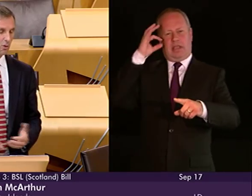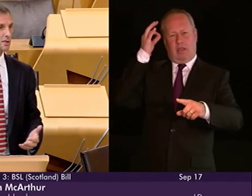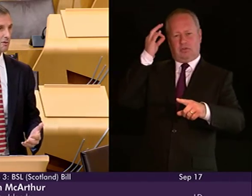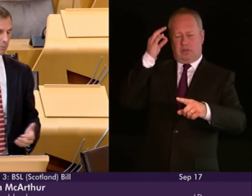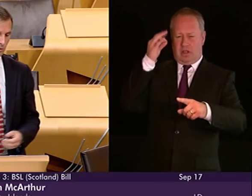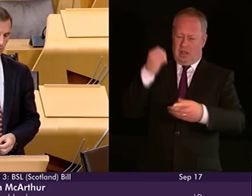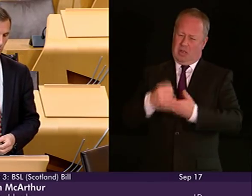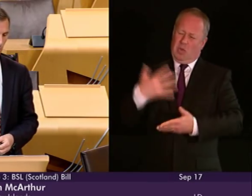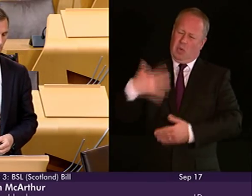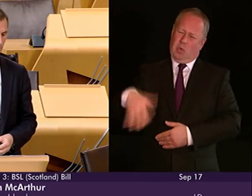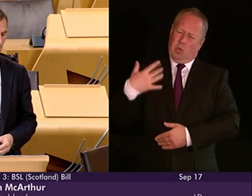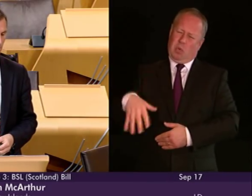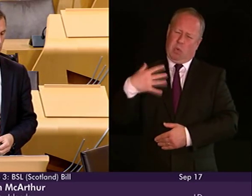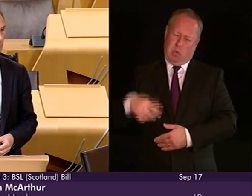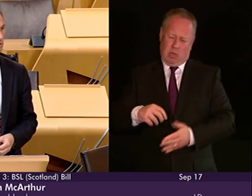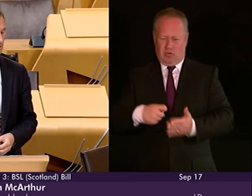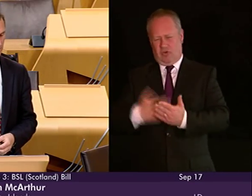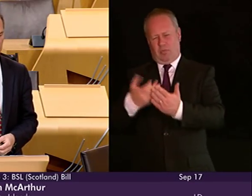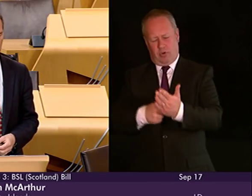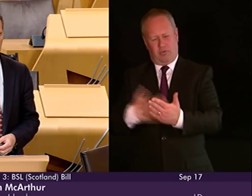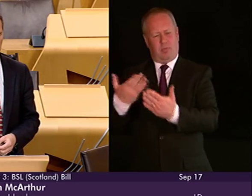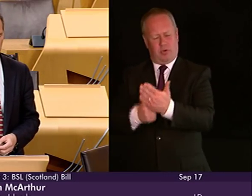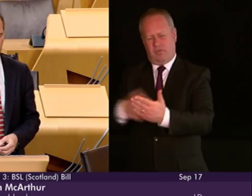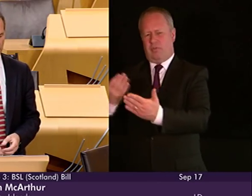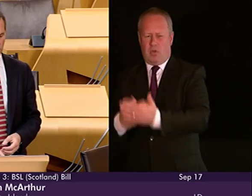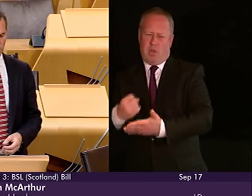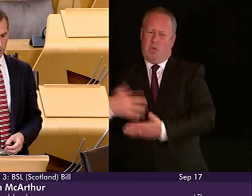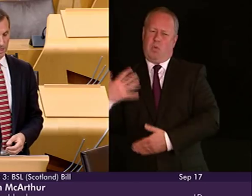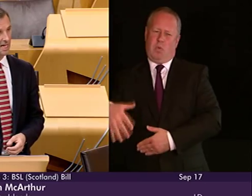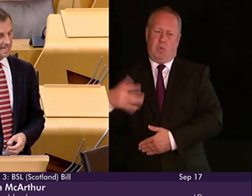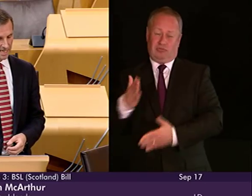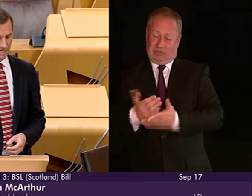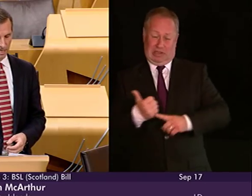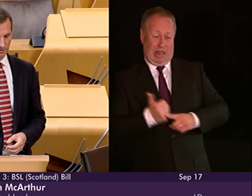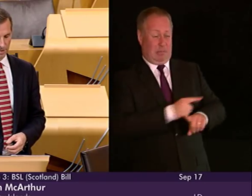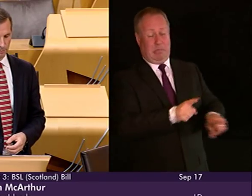costly reporting requirements that would do little for the BSL community. Again, I think